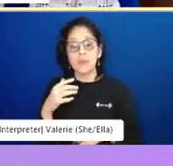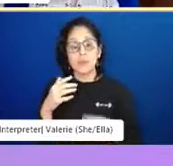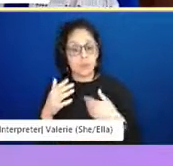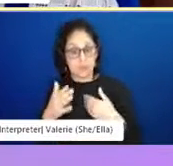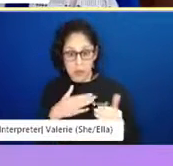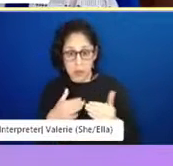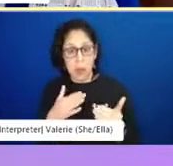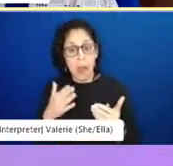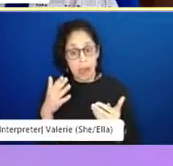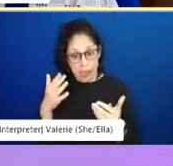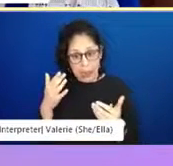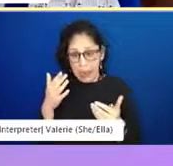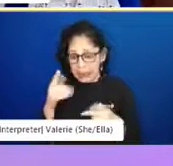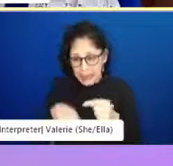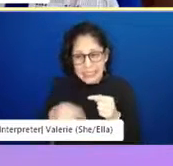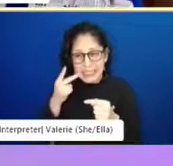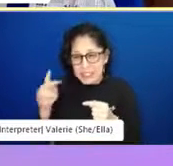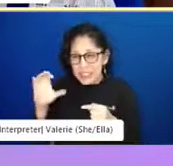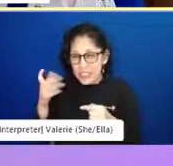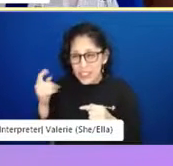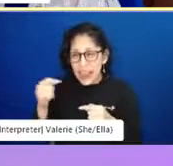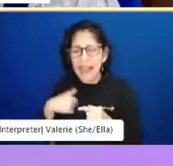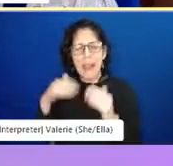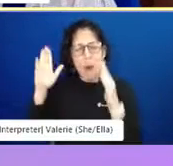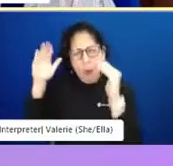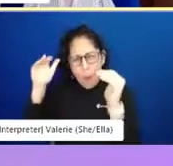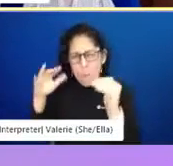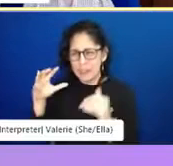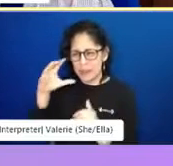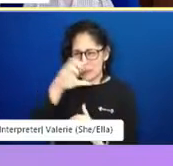conversation happening there and please keep sharing as I continue